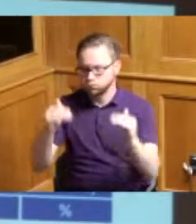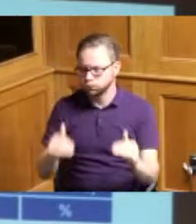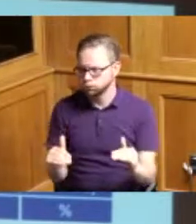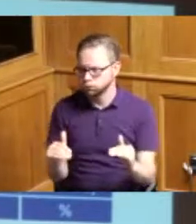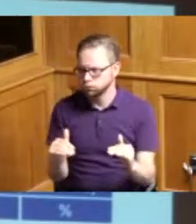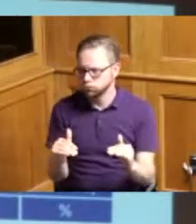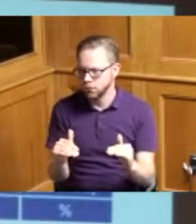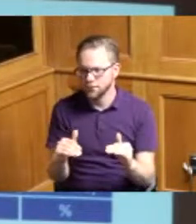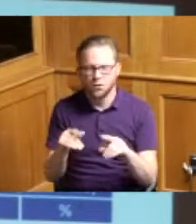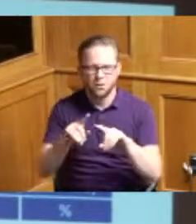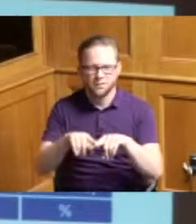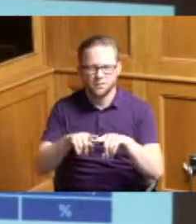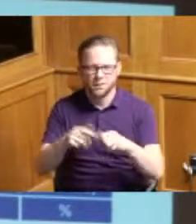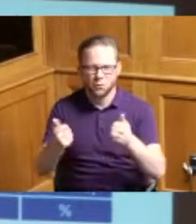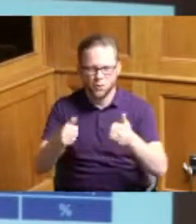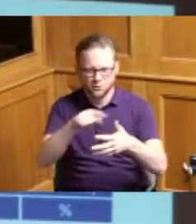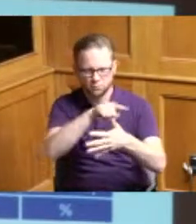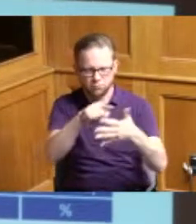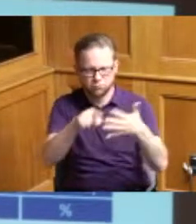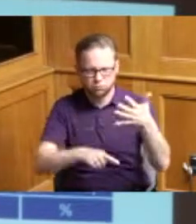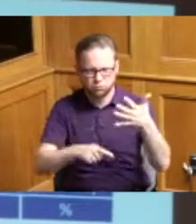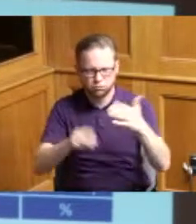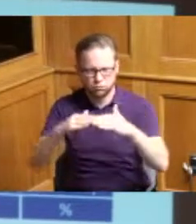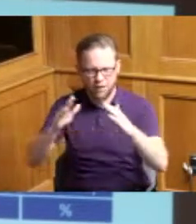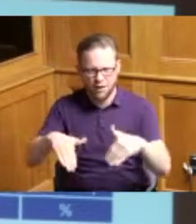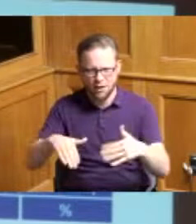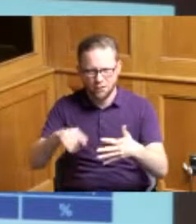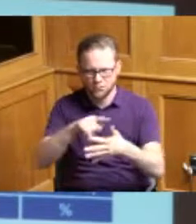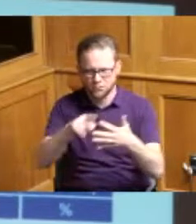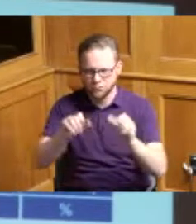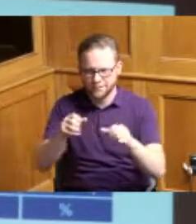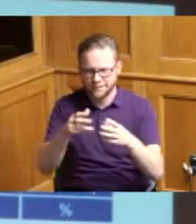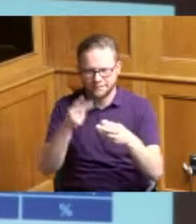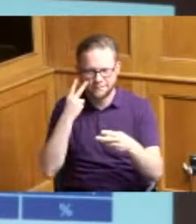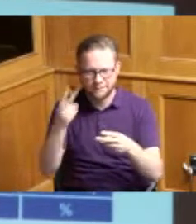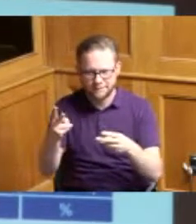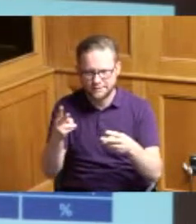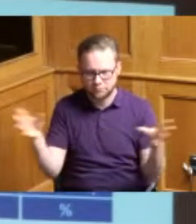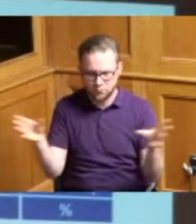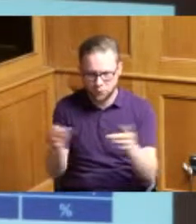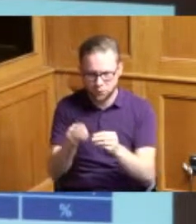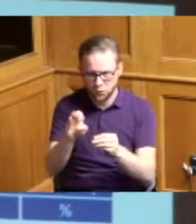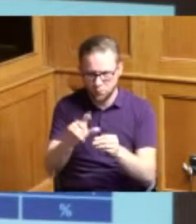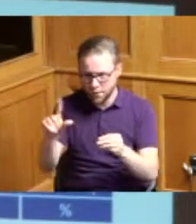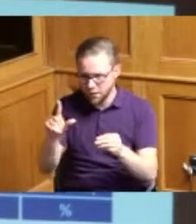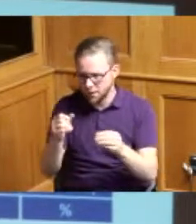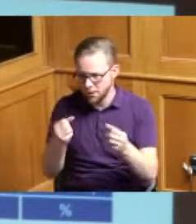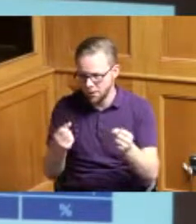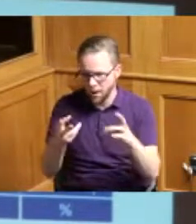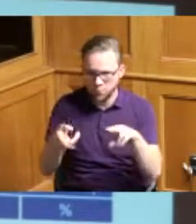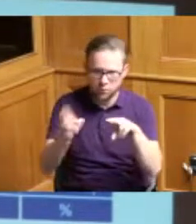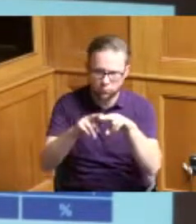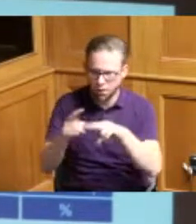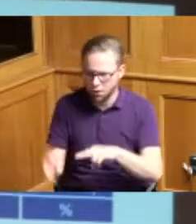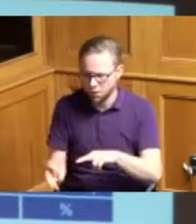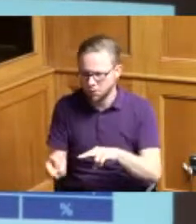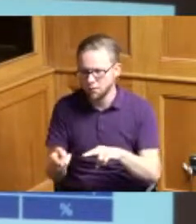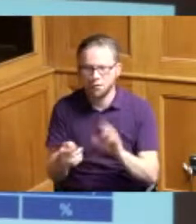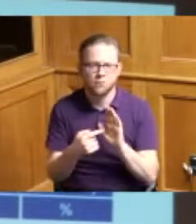tier they're in you can see what that total bill impact is so just as an example of the first line